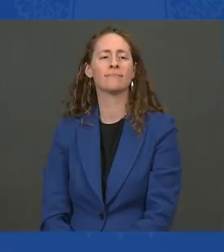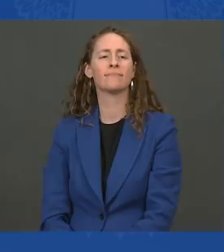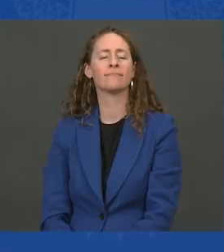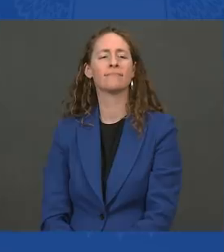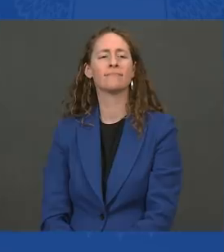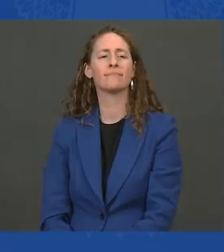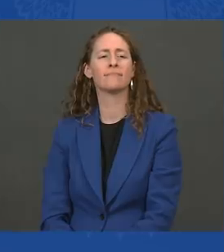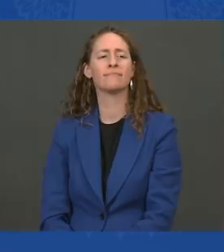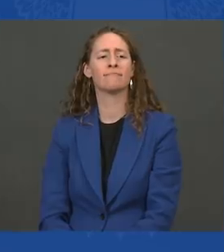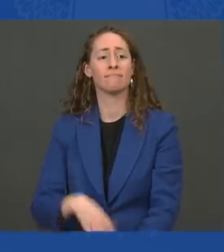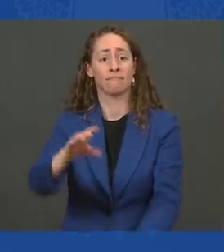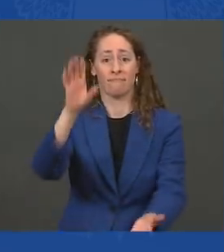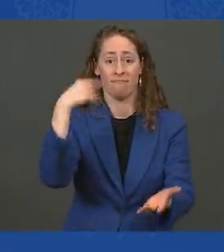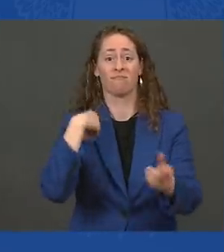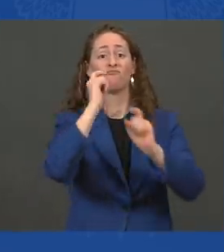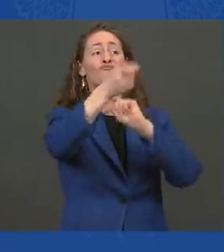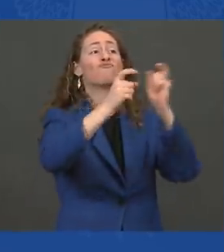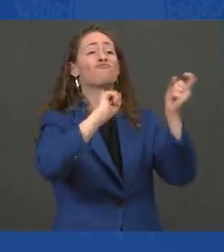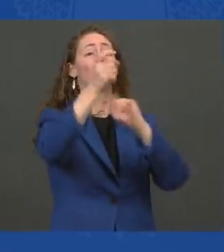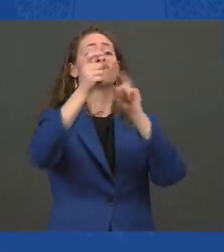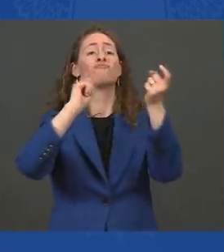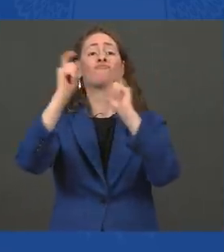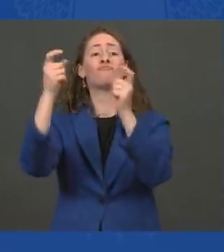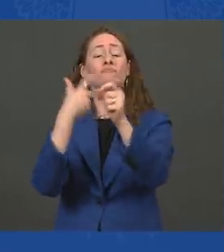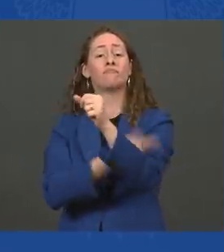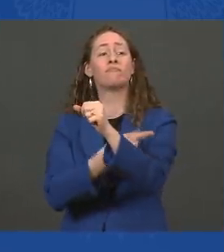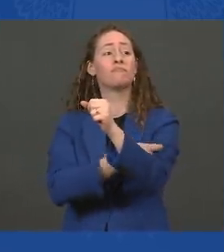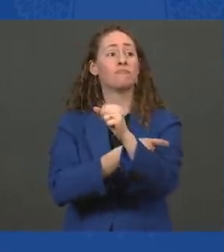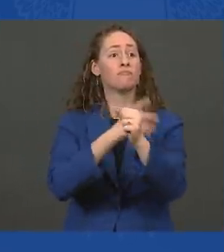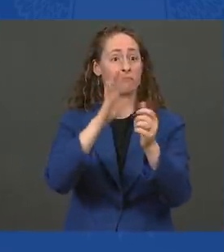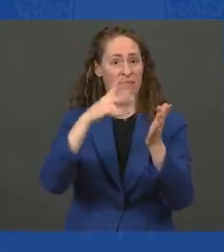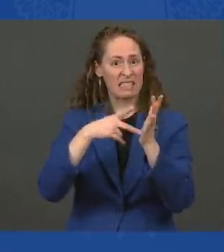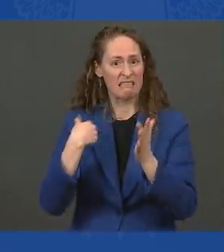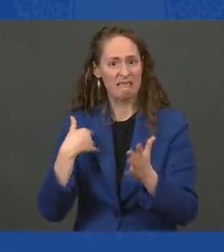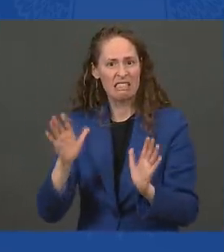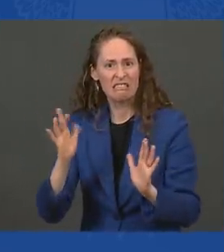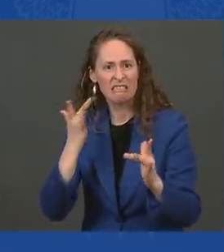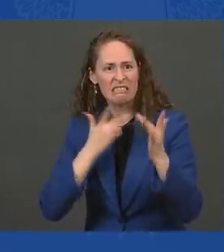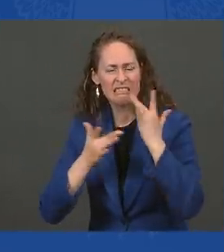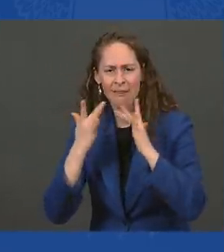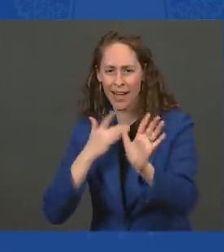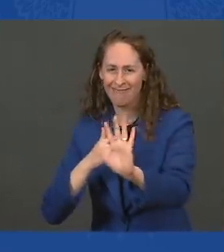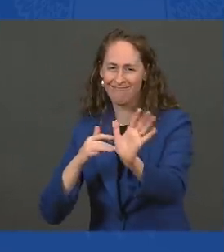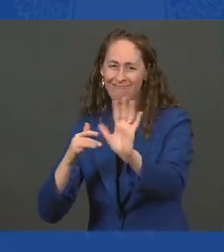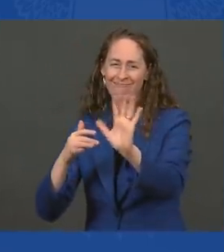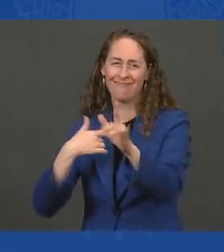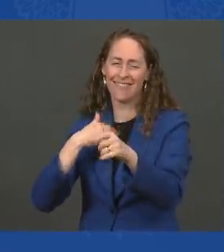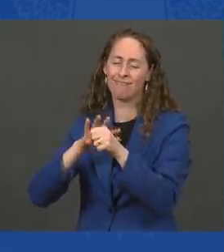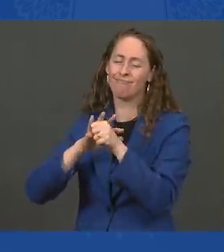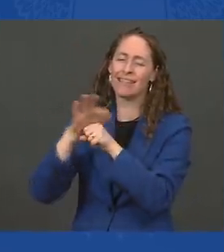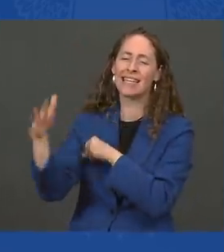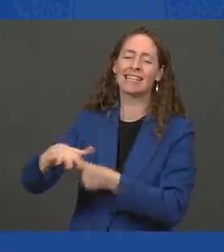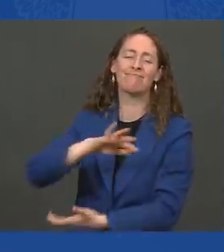I will always make sure that our people are protected first. But vaccinating the world is just one more tool